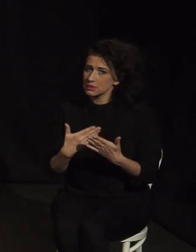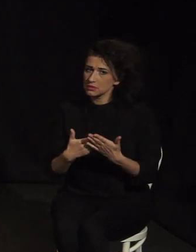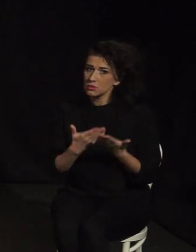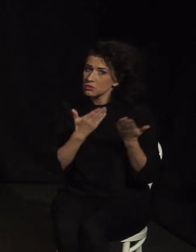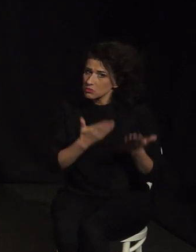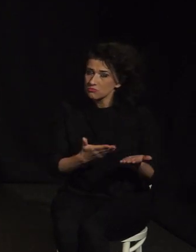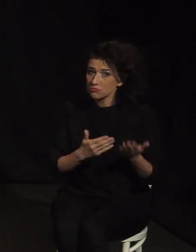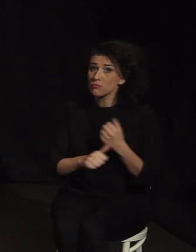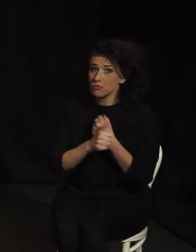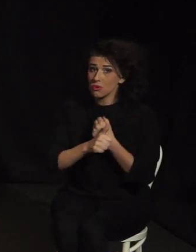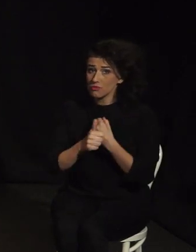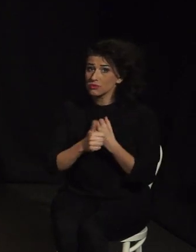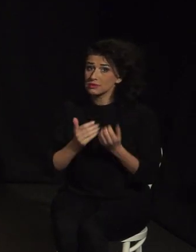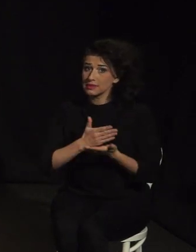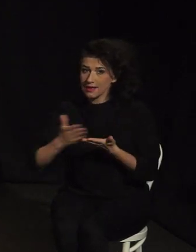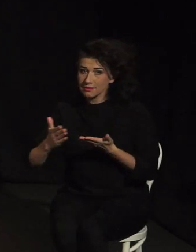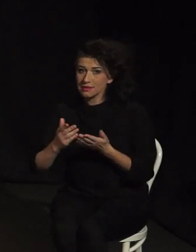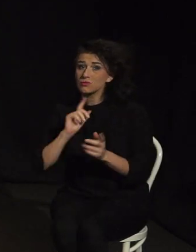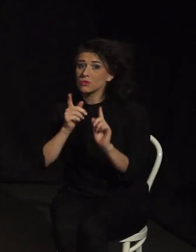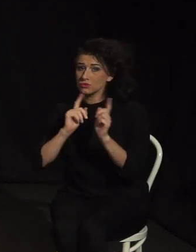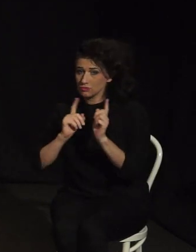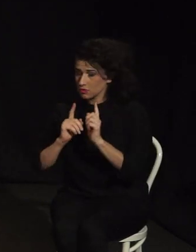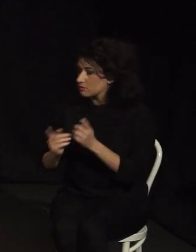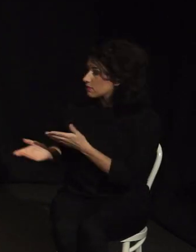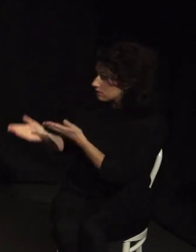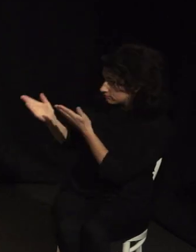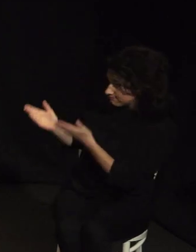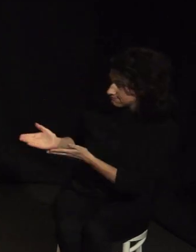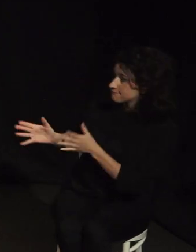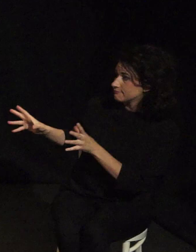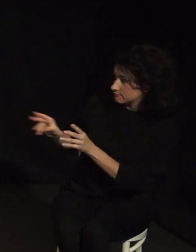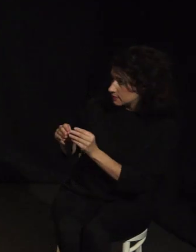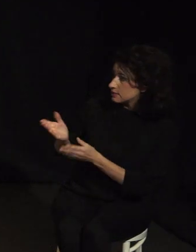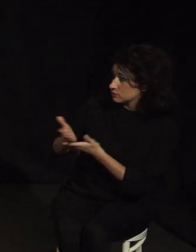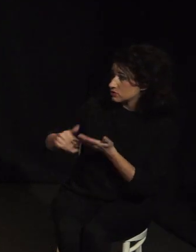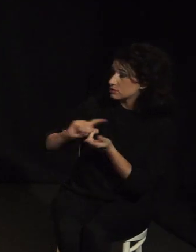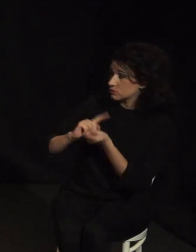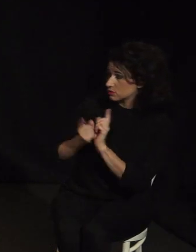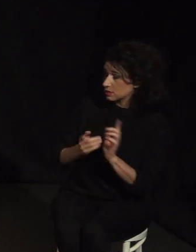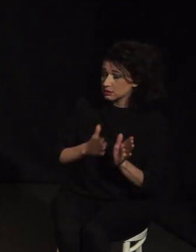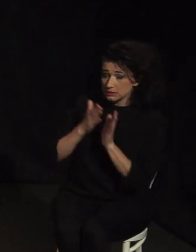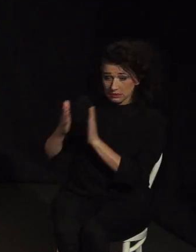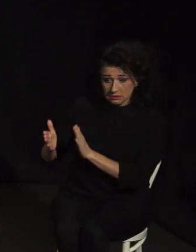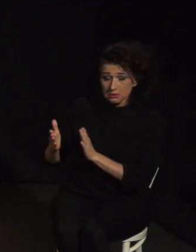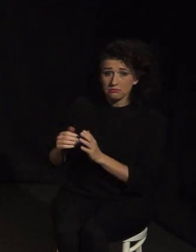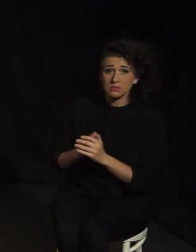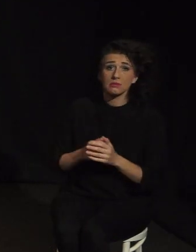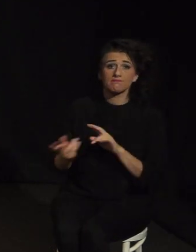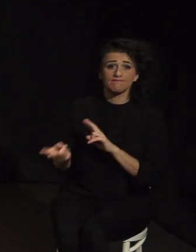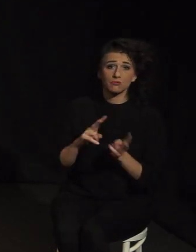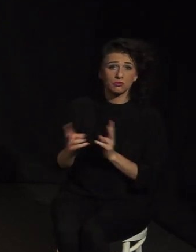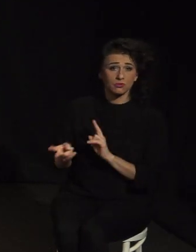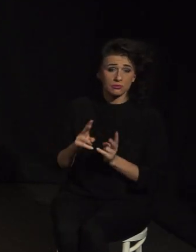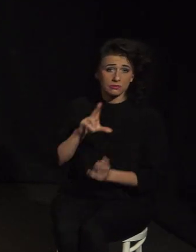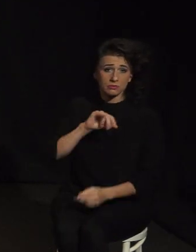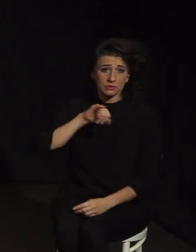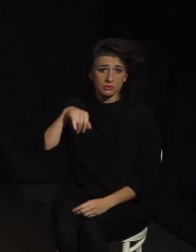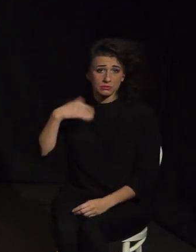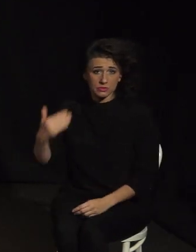but she will participate in the meeting and interpret our talk.